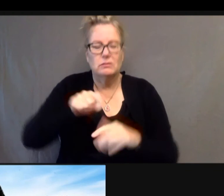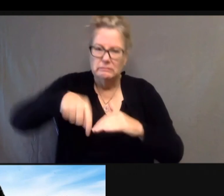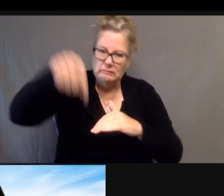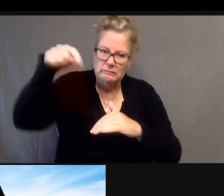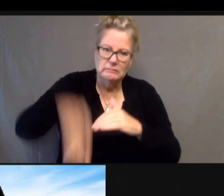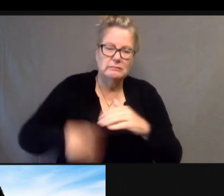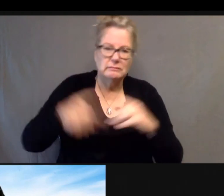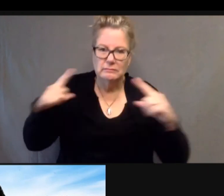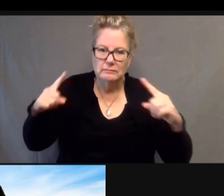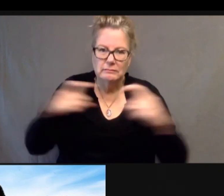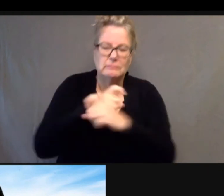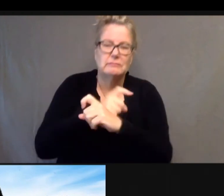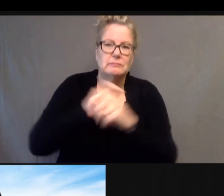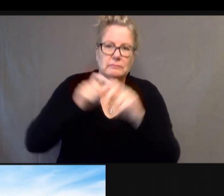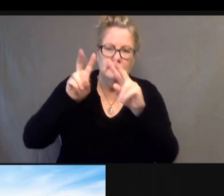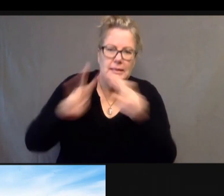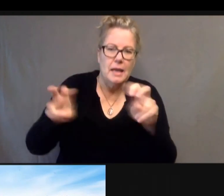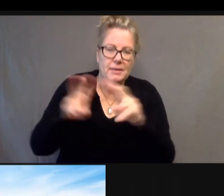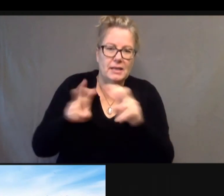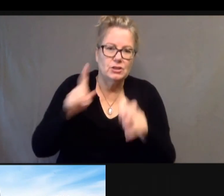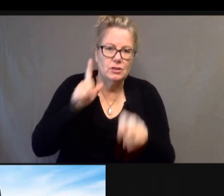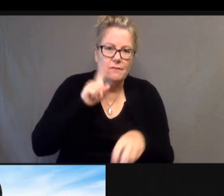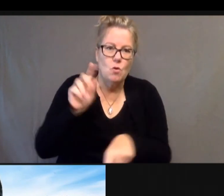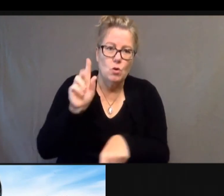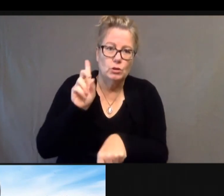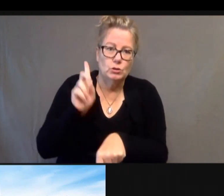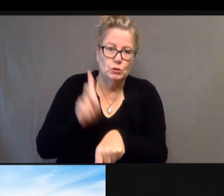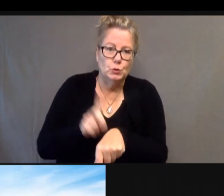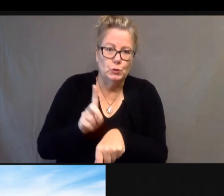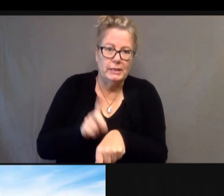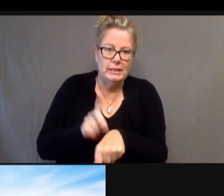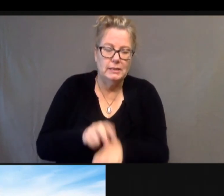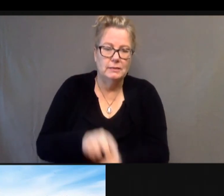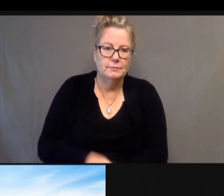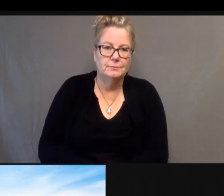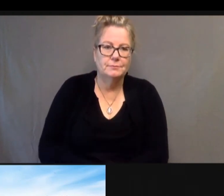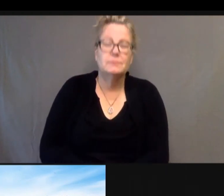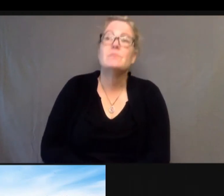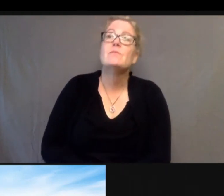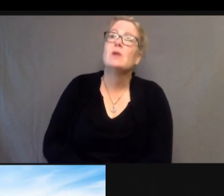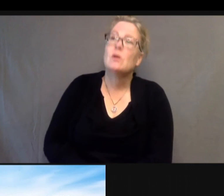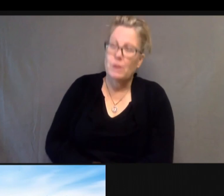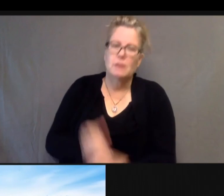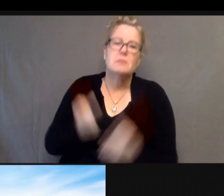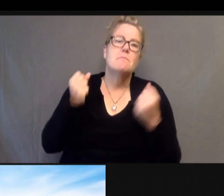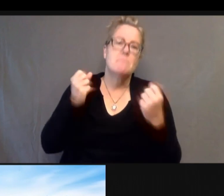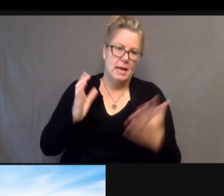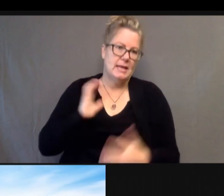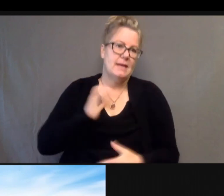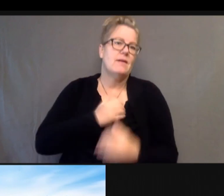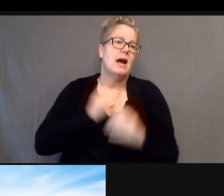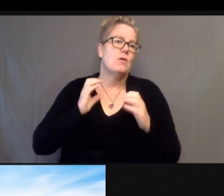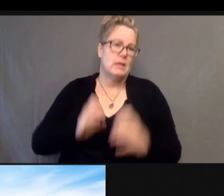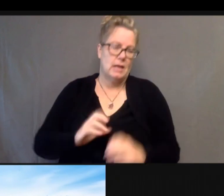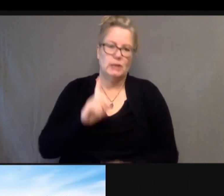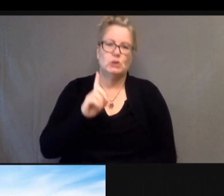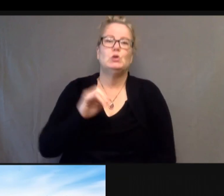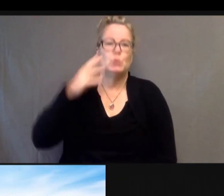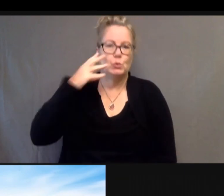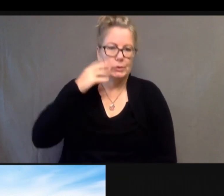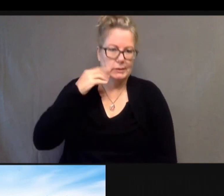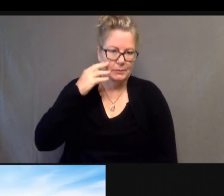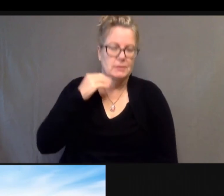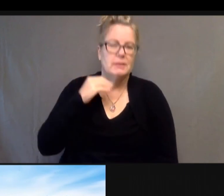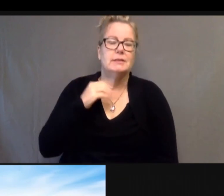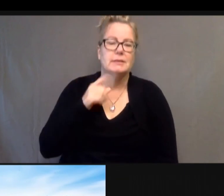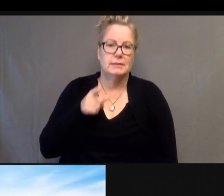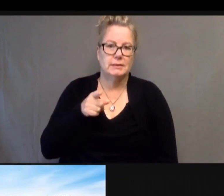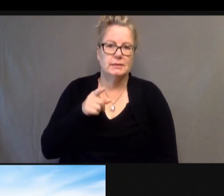More experienced with the former. So a good majority of our clients undergo these neuropsychological